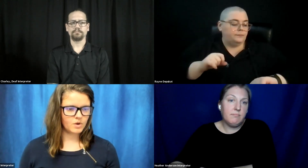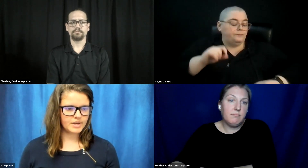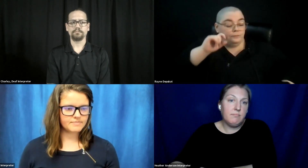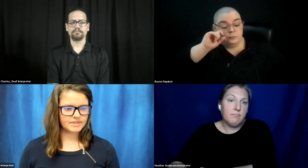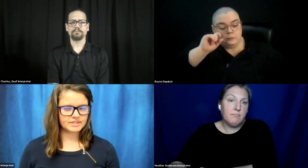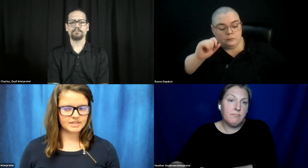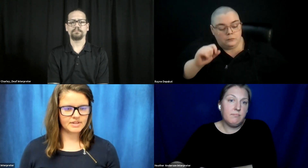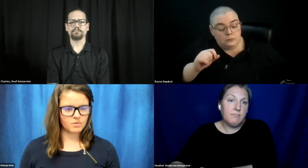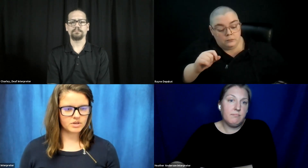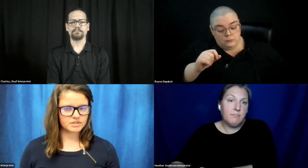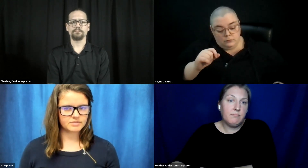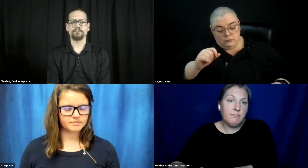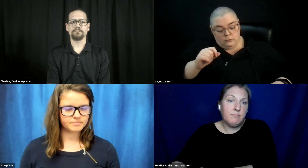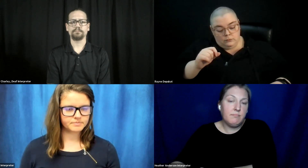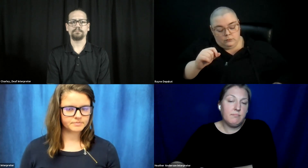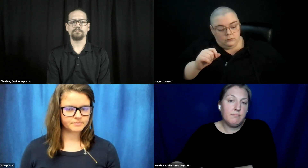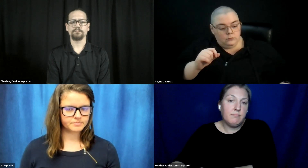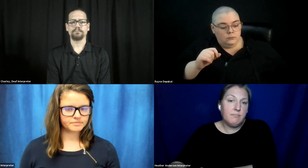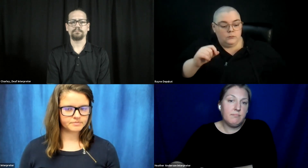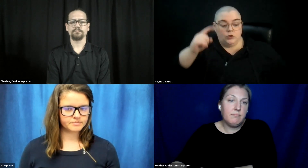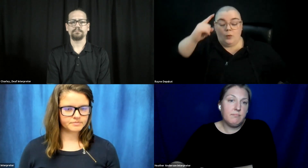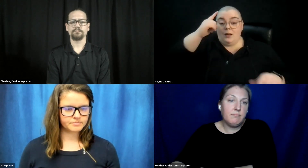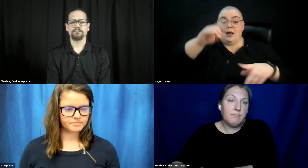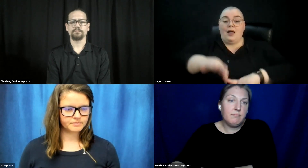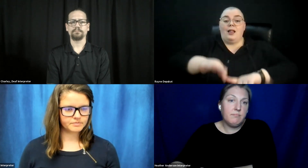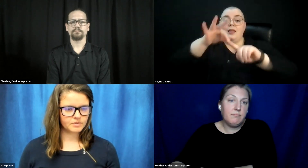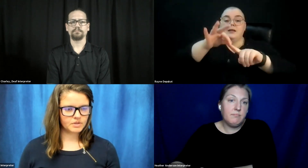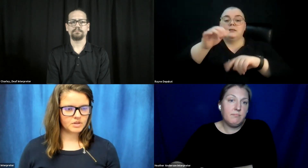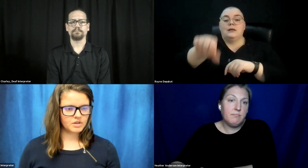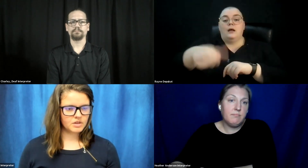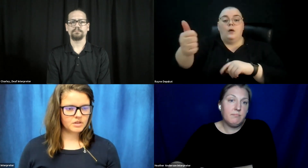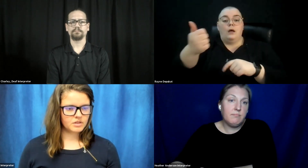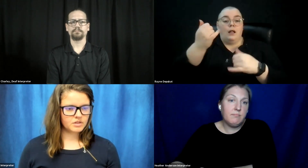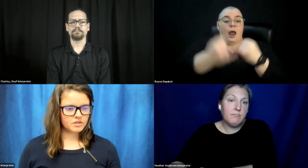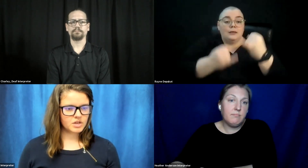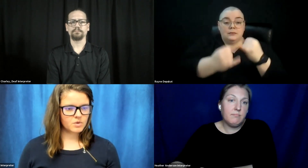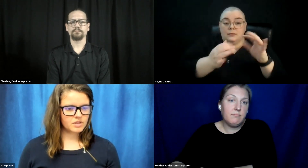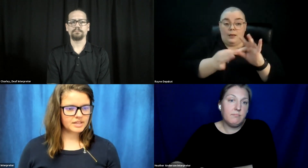Okay, let's see if that works.